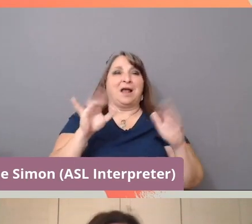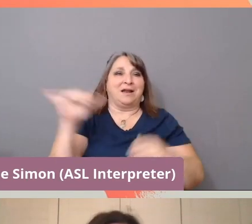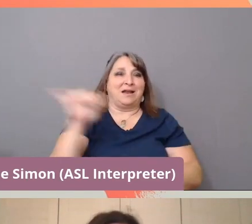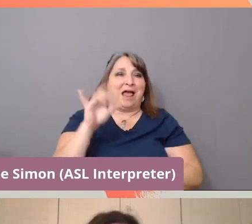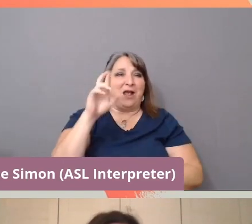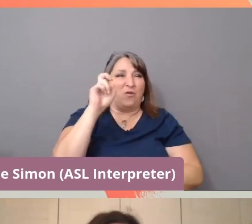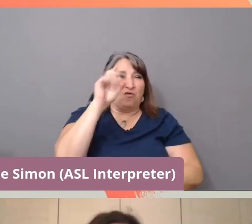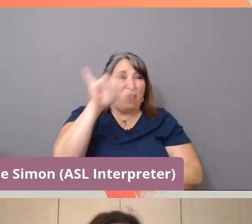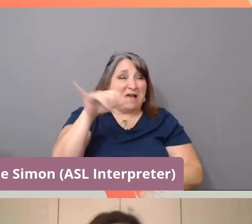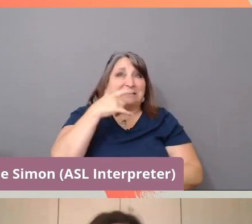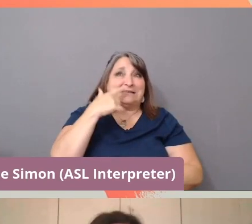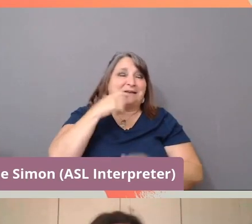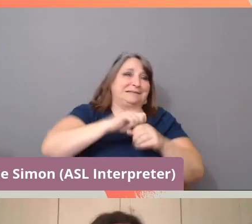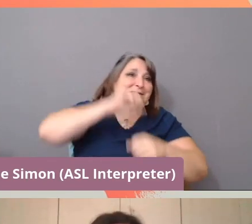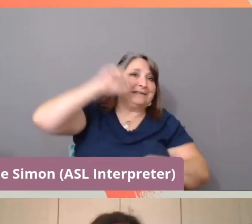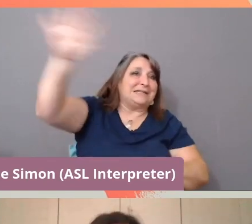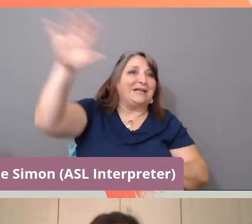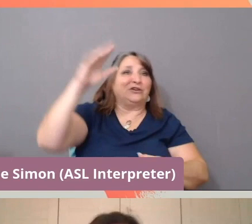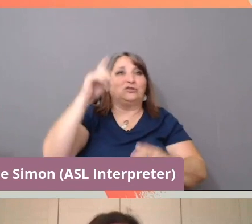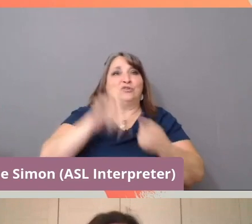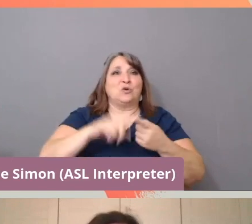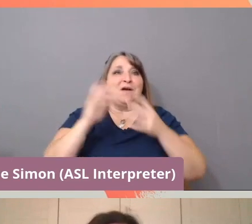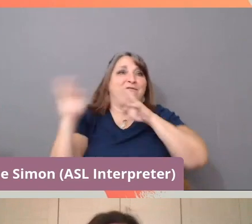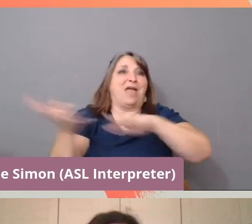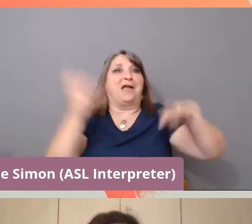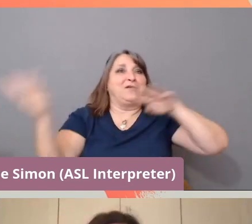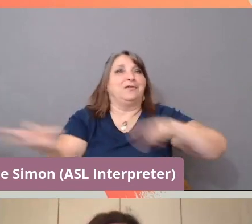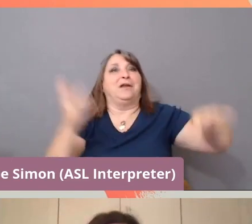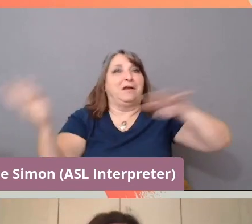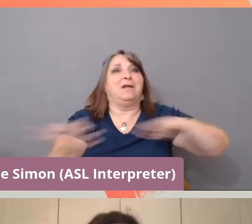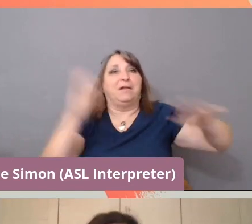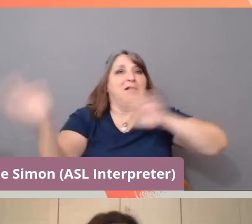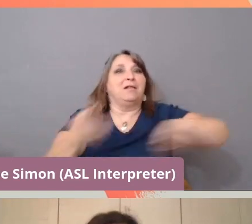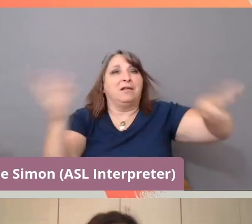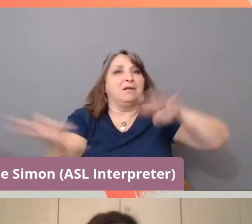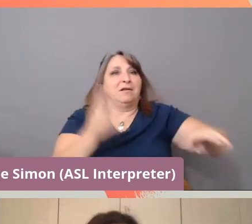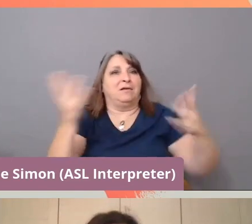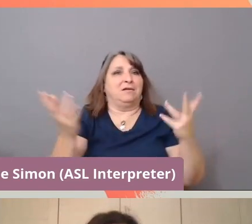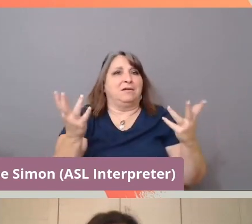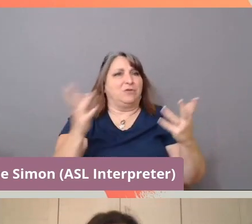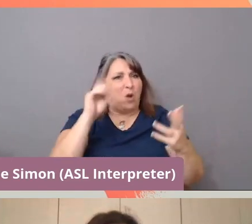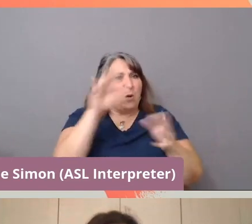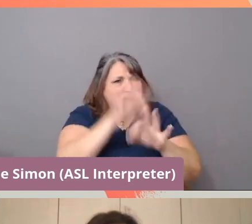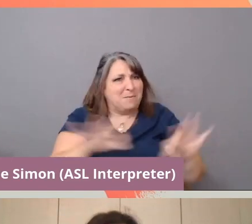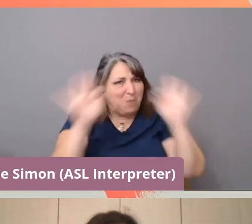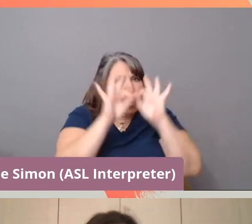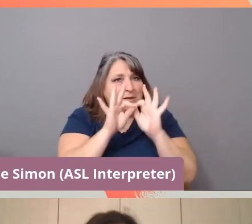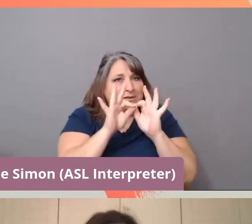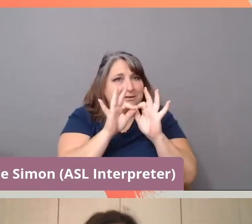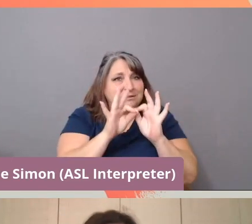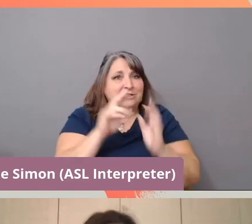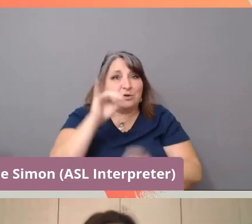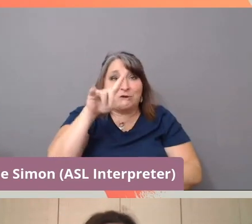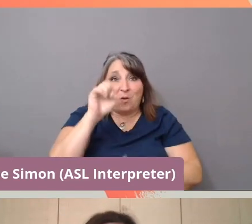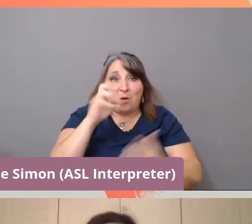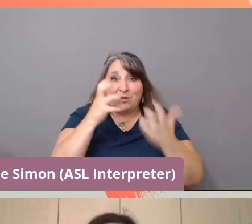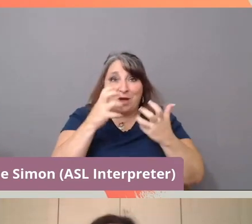send it off to a factory, and that it's important. So Nicole, do you want to set up the clip?